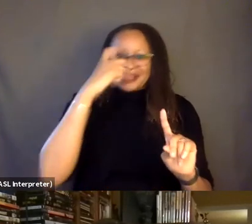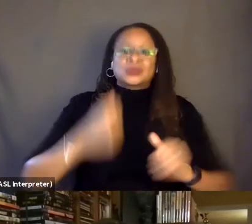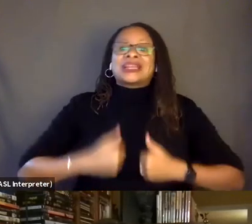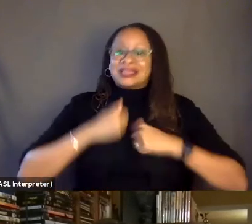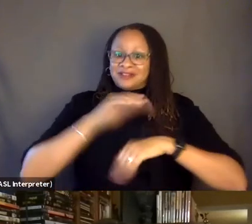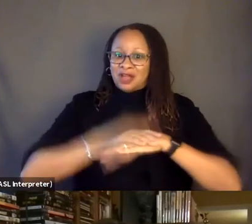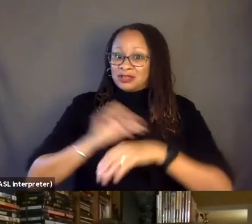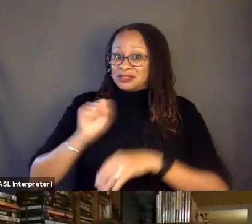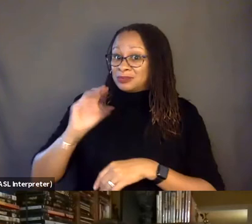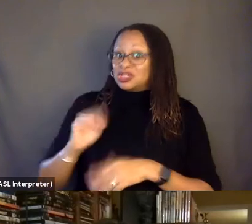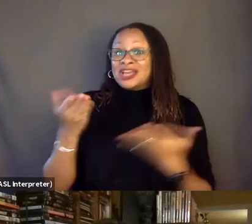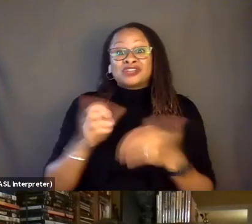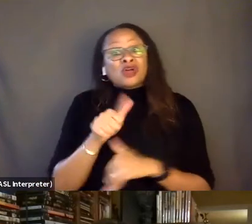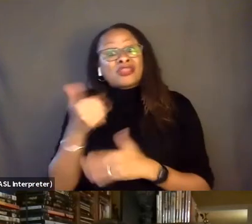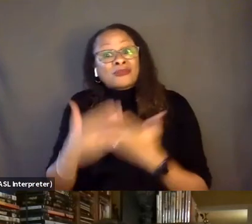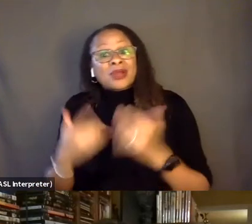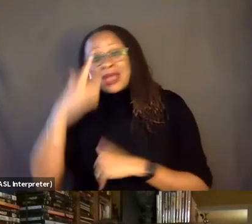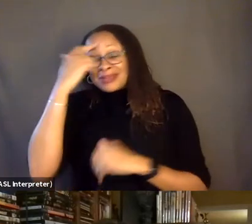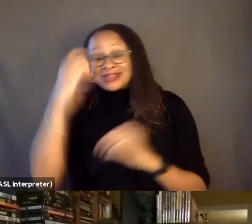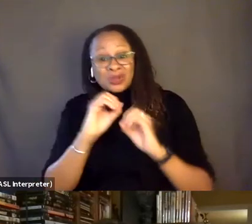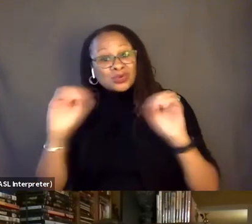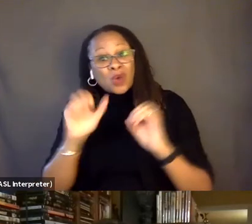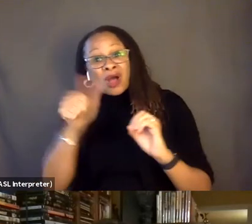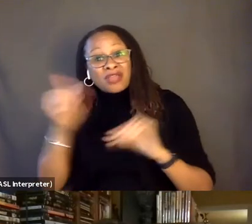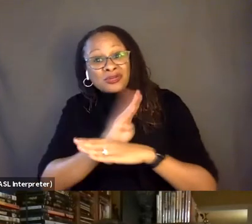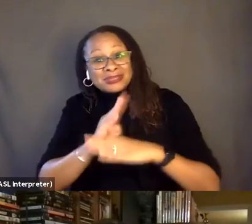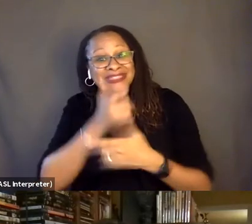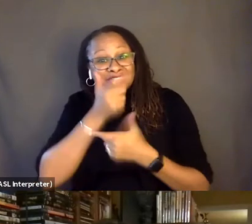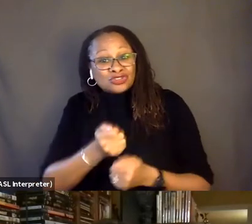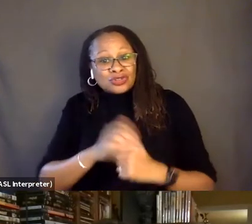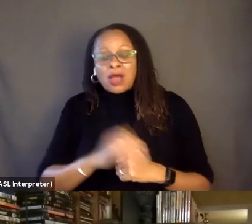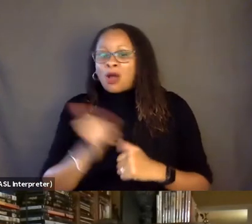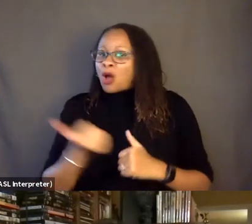Here's the other part. Because we had no other business interests, because all we do is what we do,